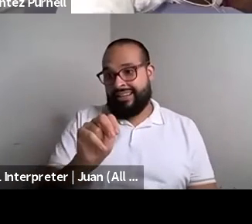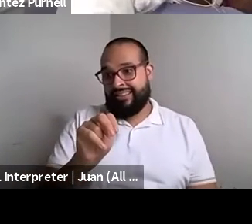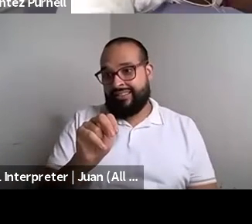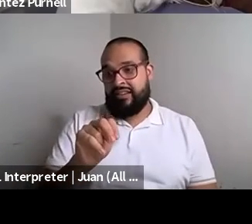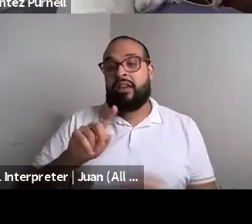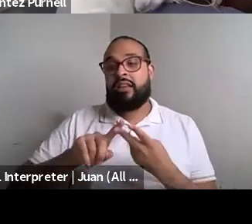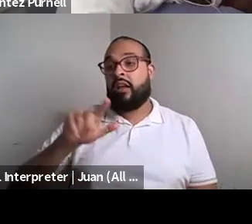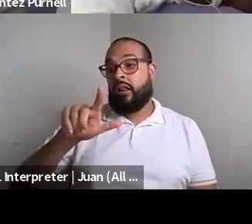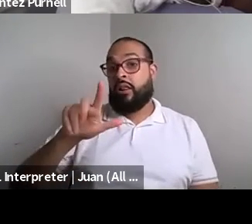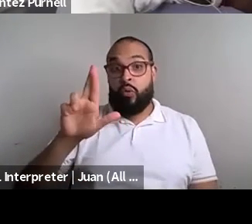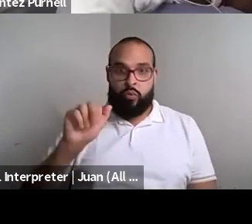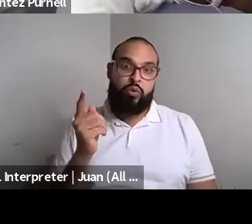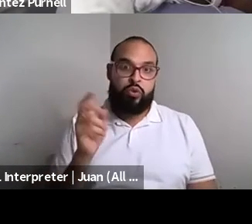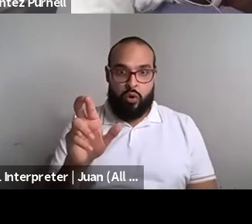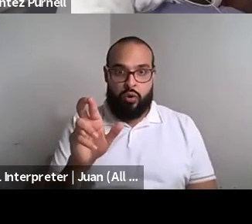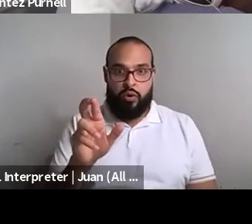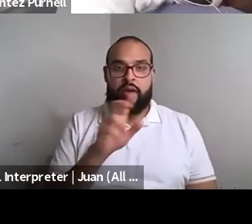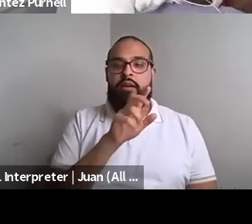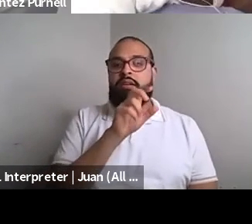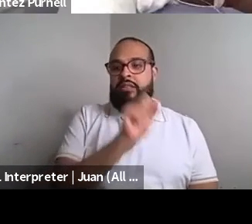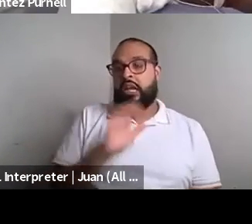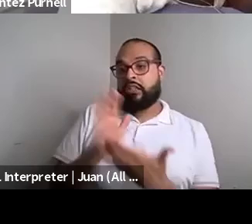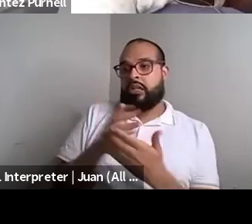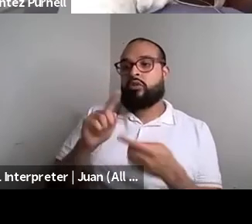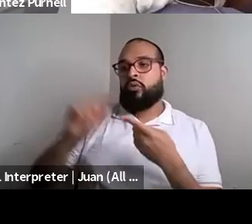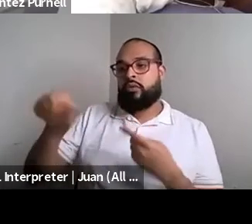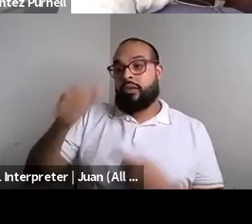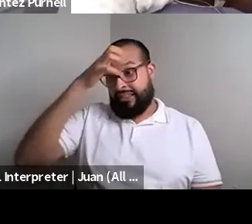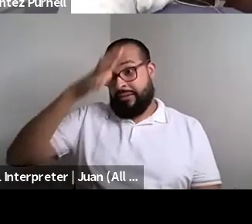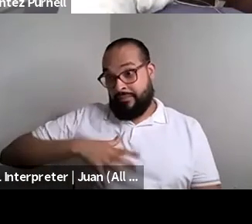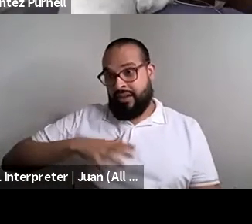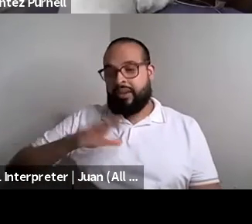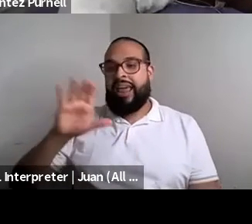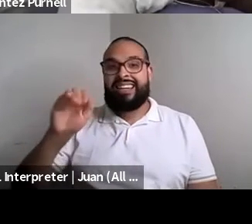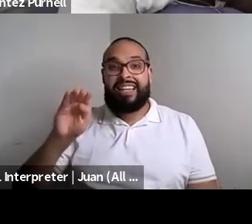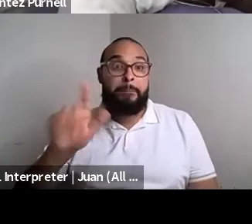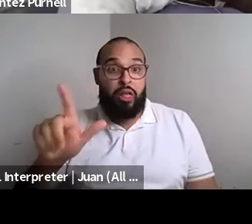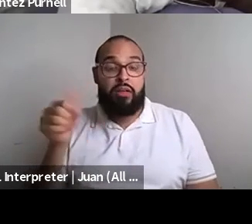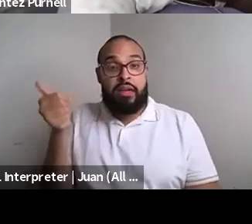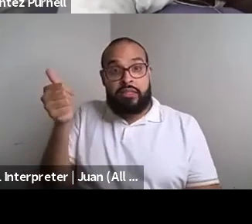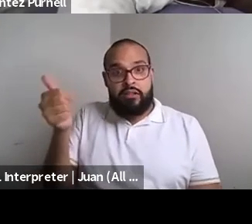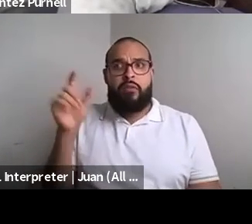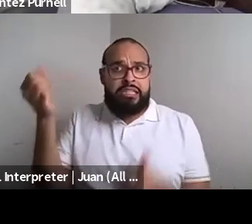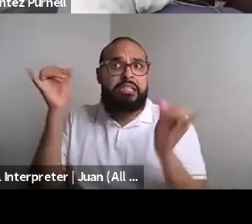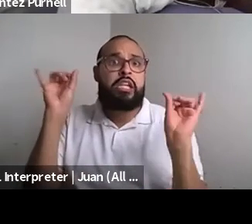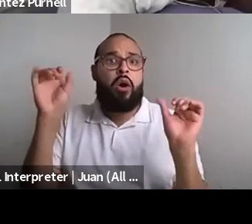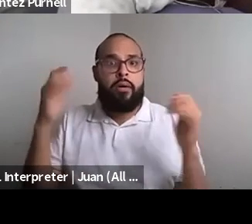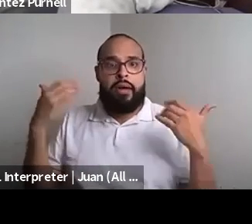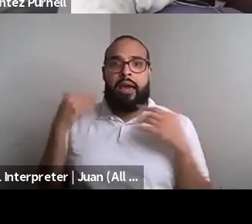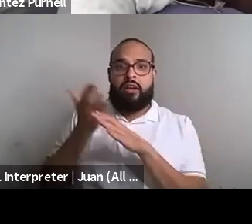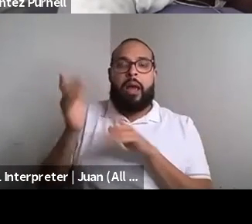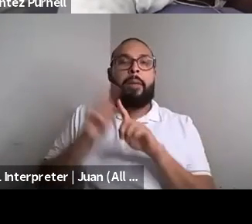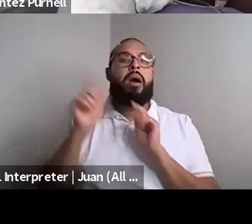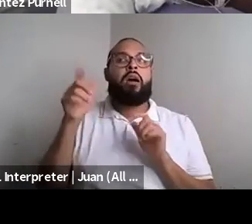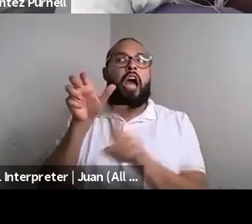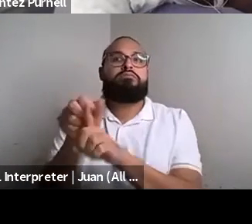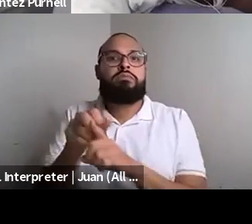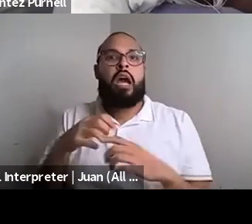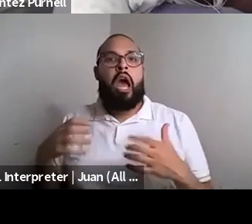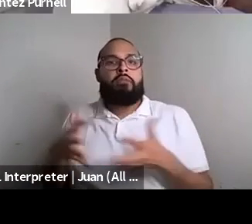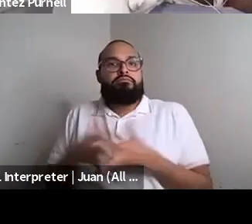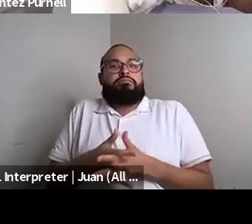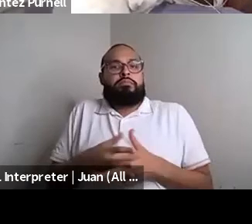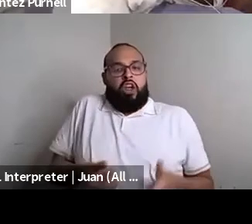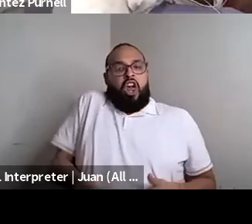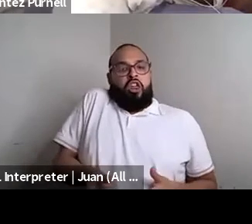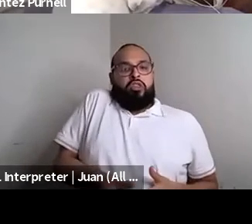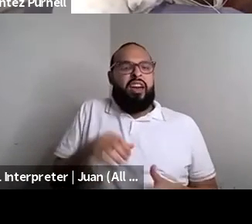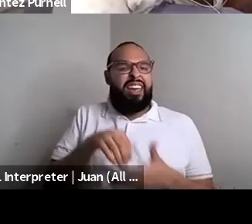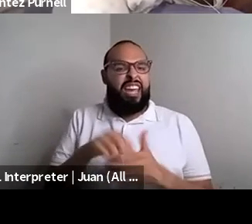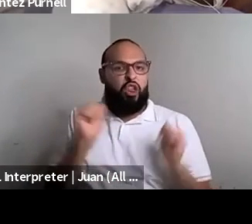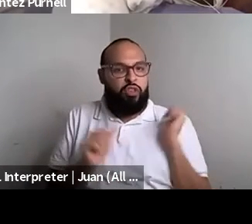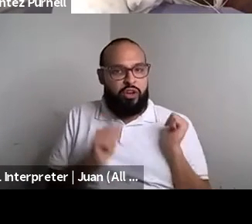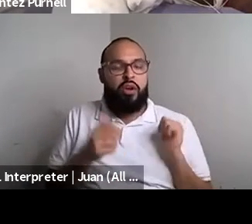Kokumo: See to another man, what a tendon was what of Tevin Campbell was able to still have a career, even though he got caught masturbating difficulty of activity will try sexual like you know whatever he has so much water Frank Ocean.